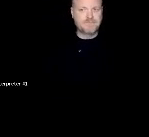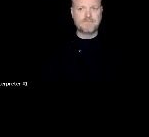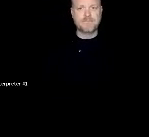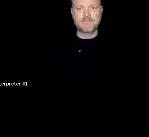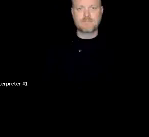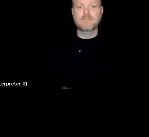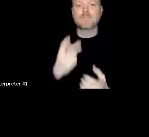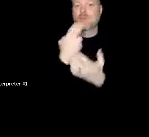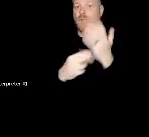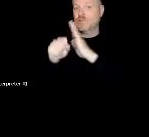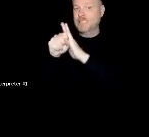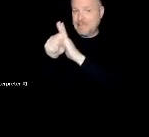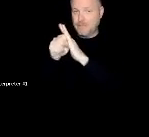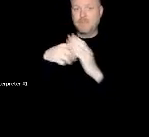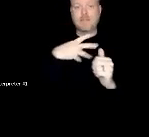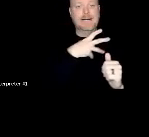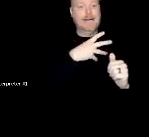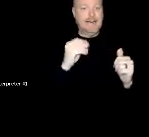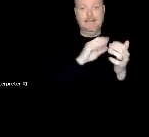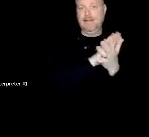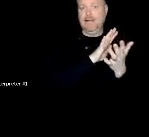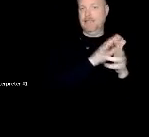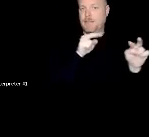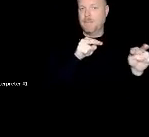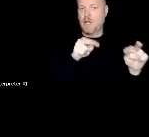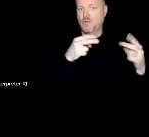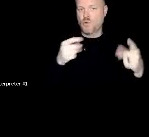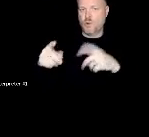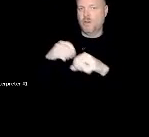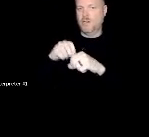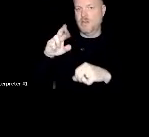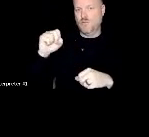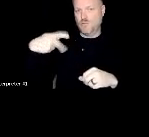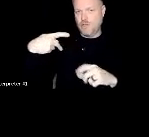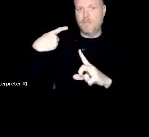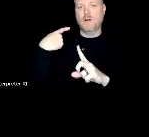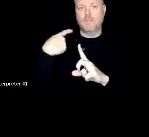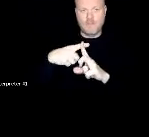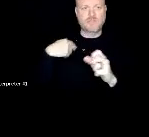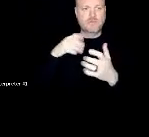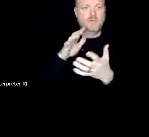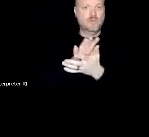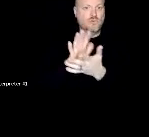symptom and academic monitoring in REAP as well as get schooled on concussion suggestions.